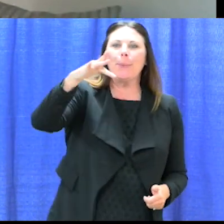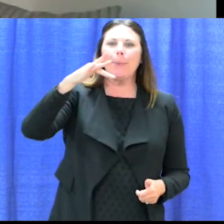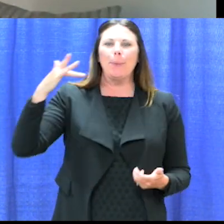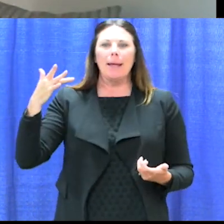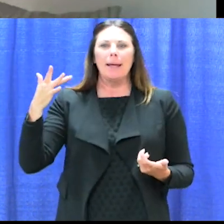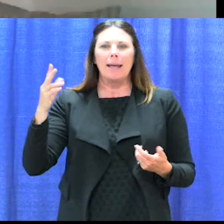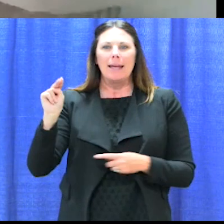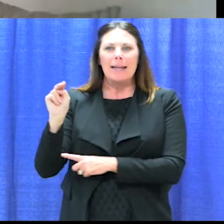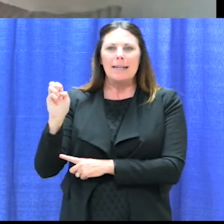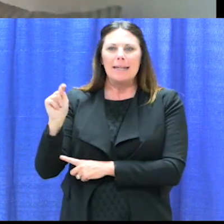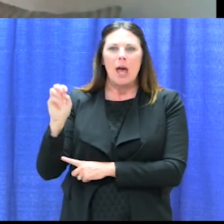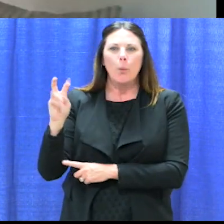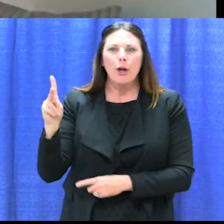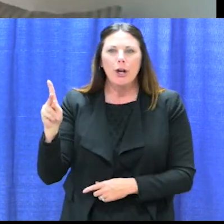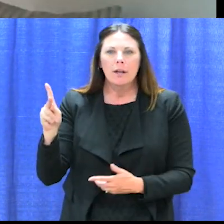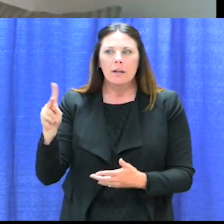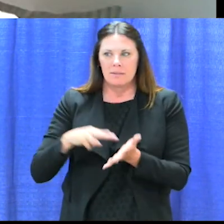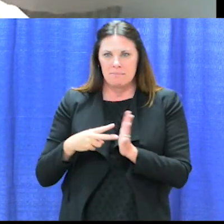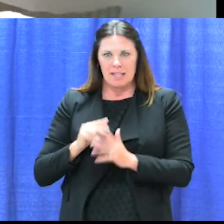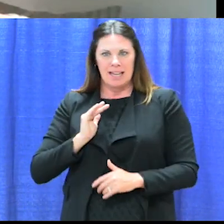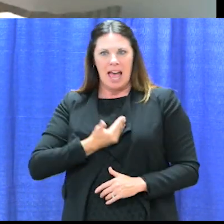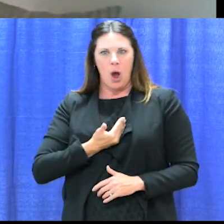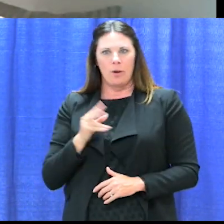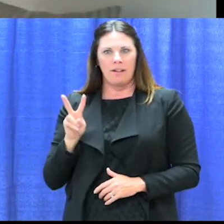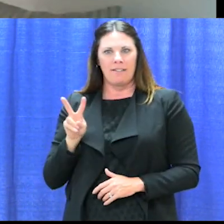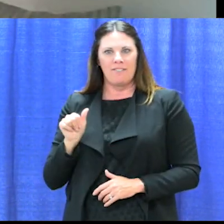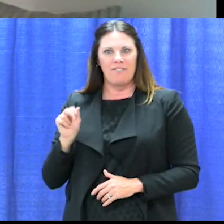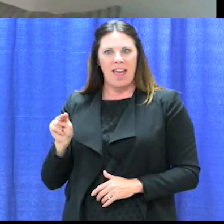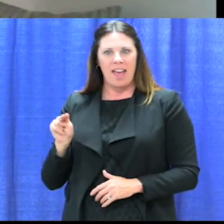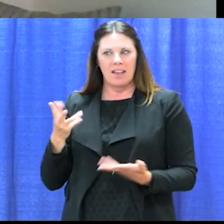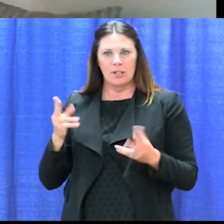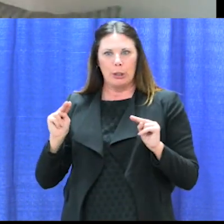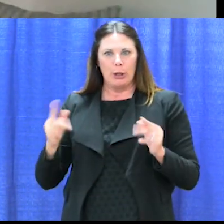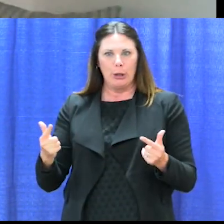doesn't work. Which is different than the kind of LTE technology with the cows.